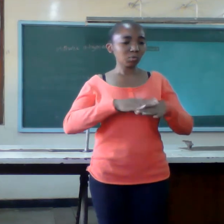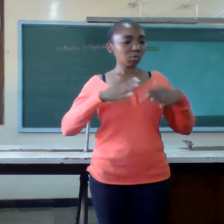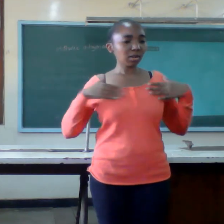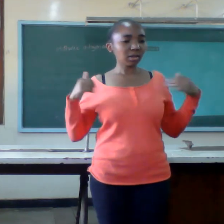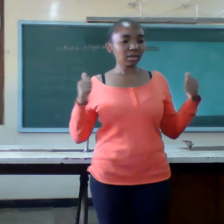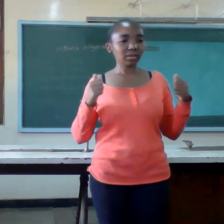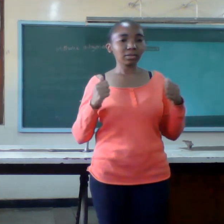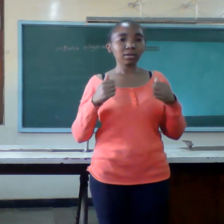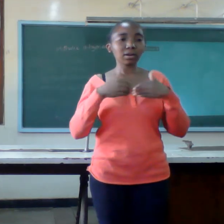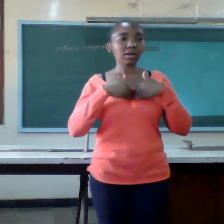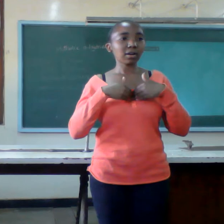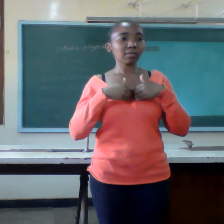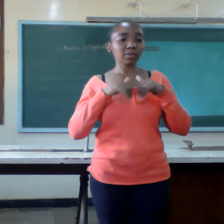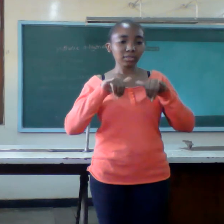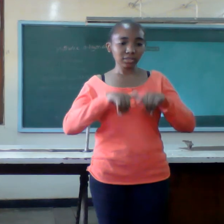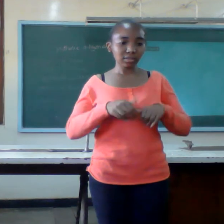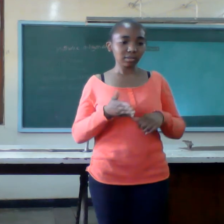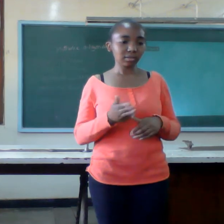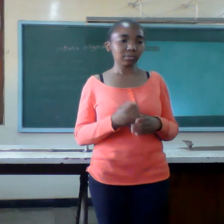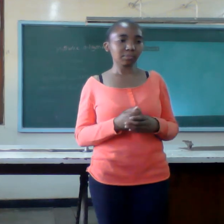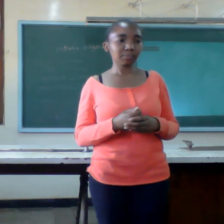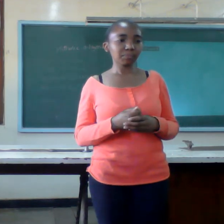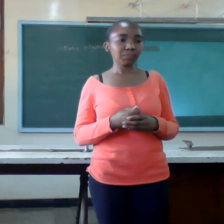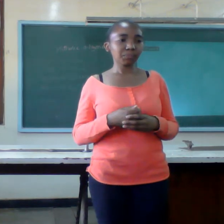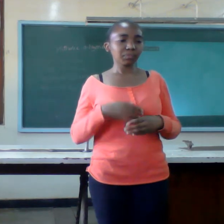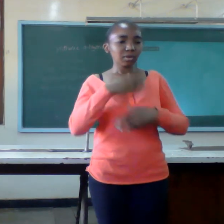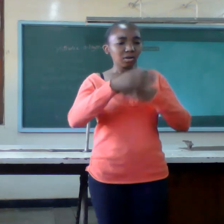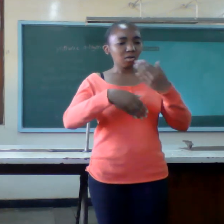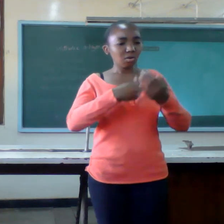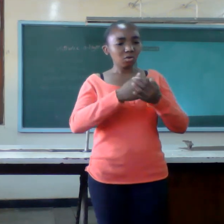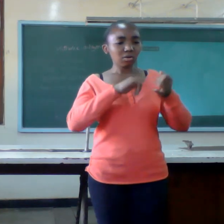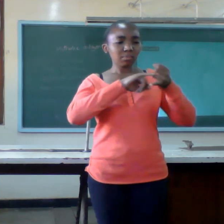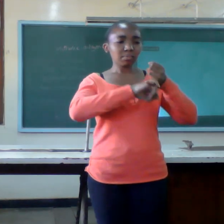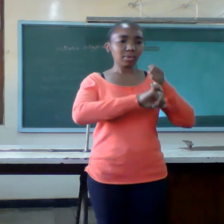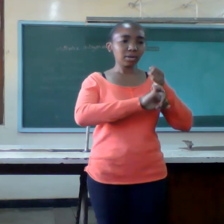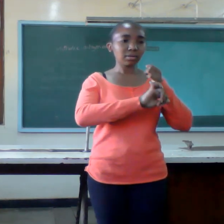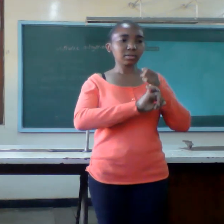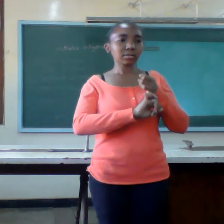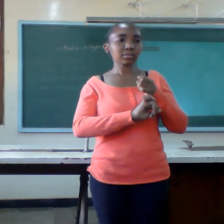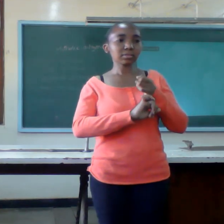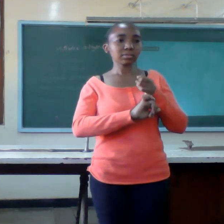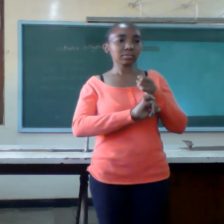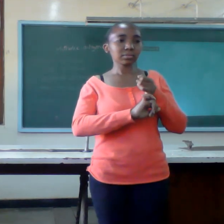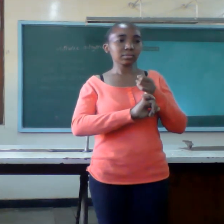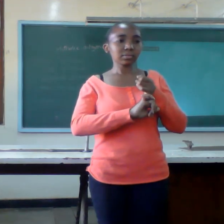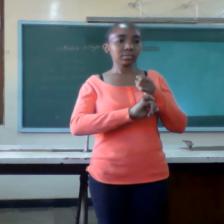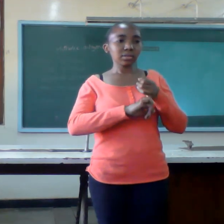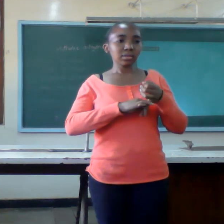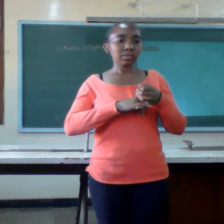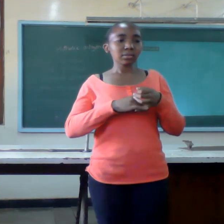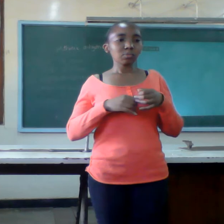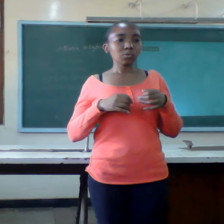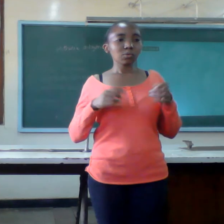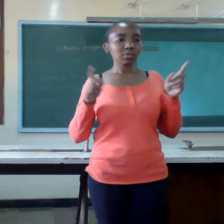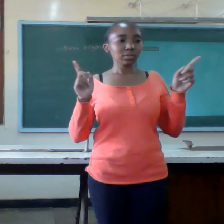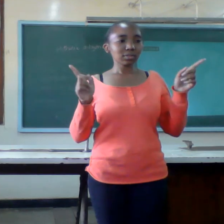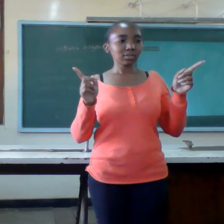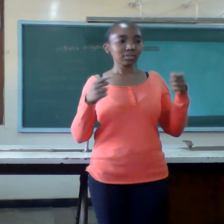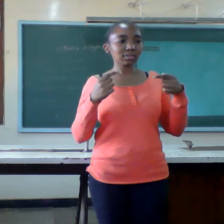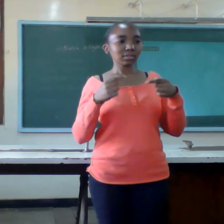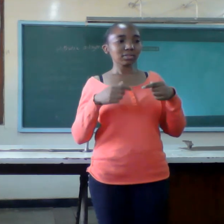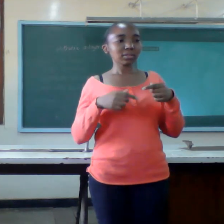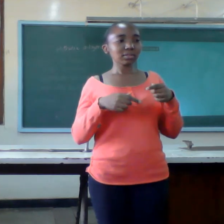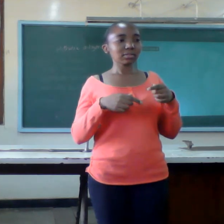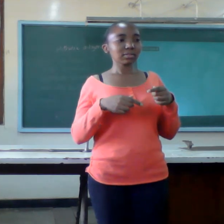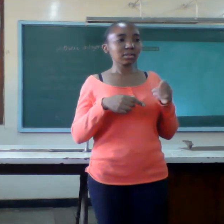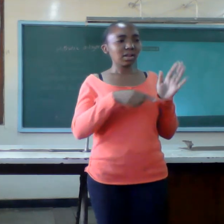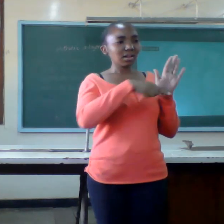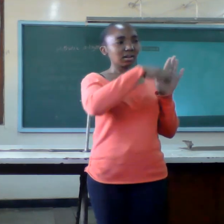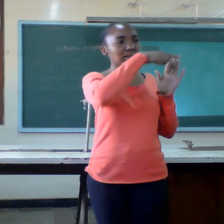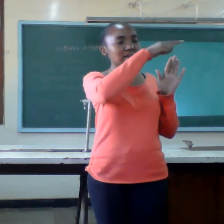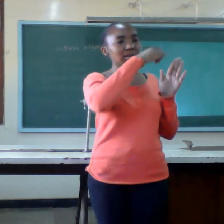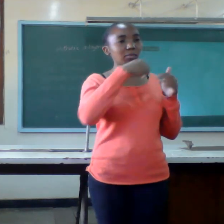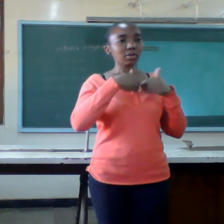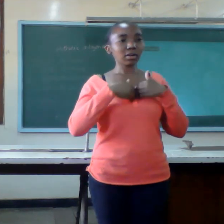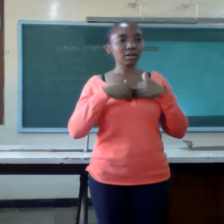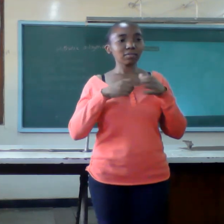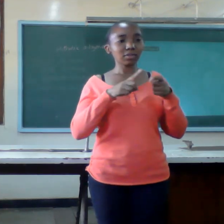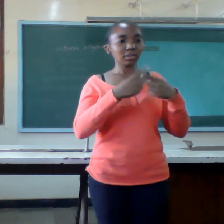every marriage has different levels of something don't compare your marriage with anyone else